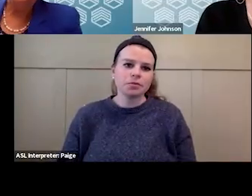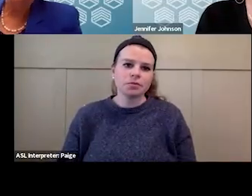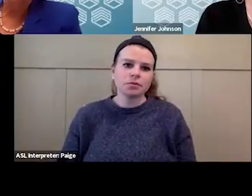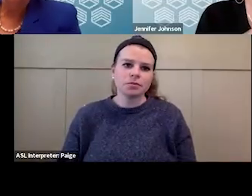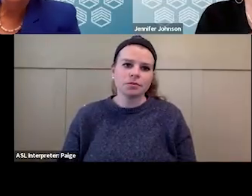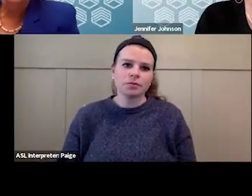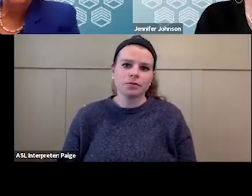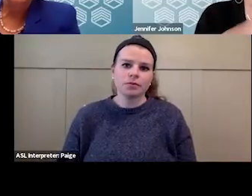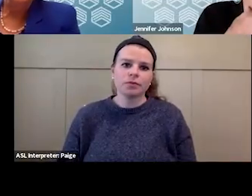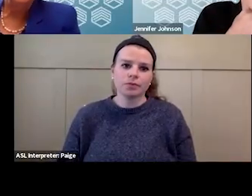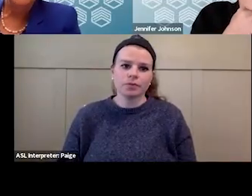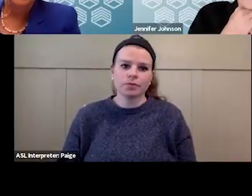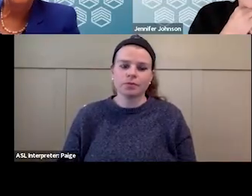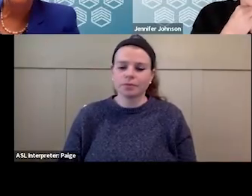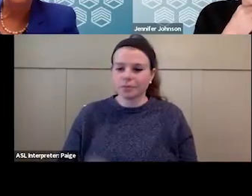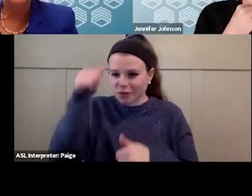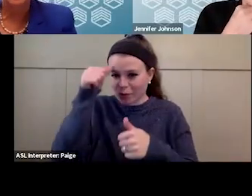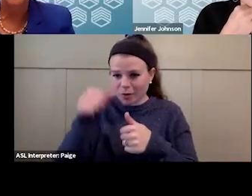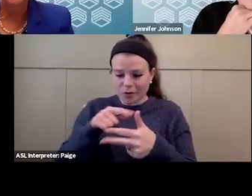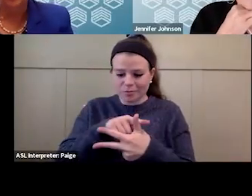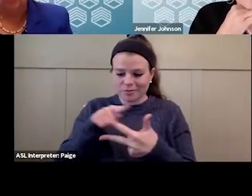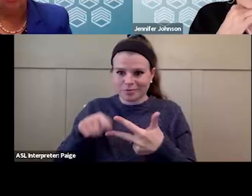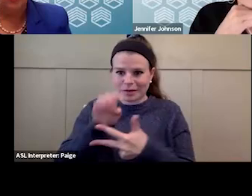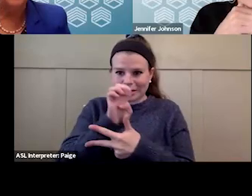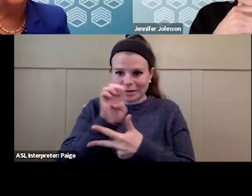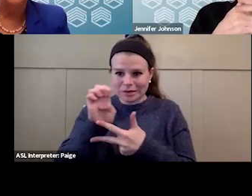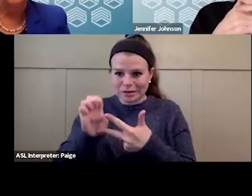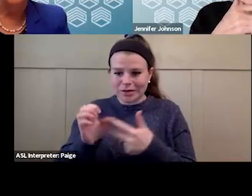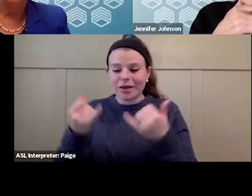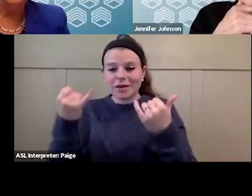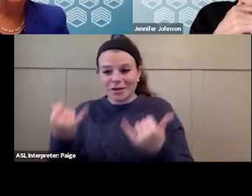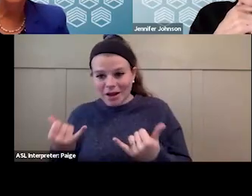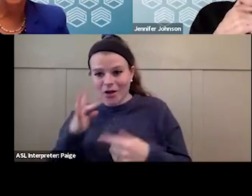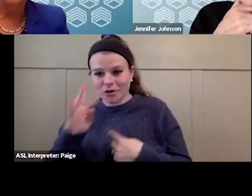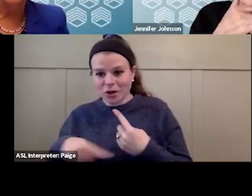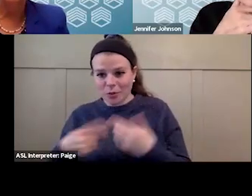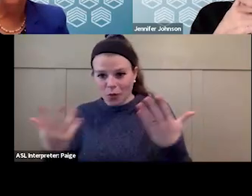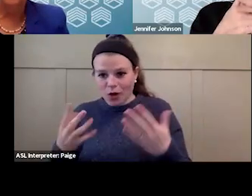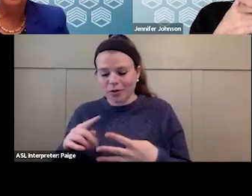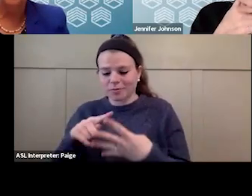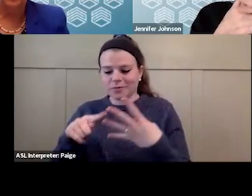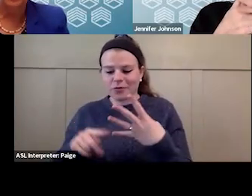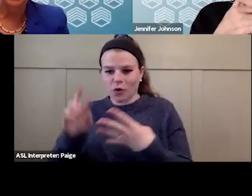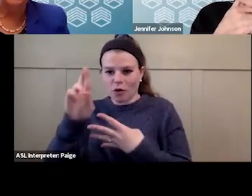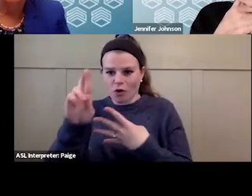I just told you about the three E's. Um, now we're gonna talk about the four R's, uh, SAMHSA's trauma-informed approach.